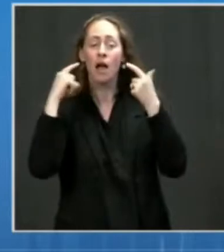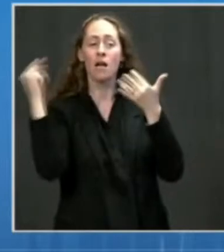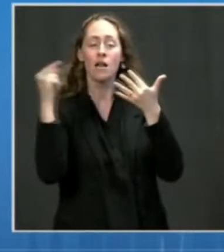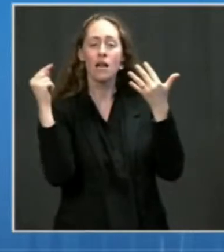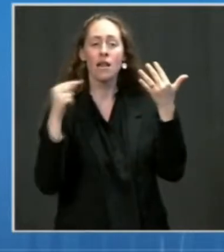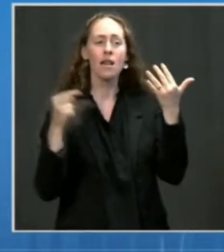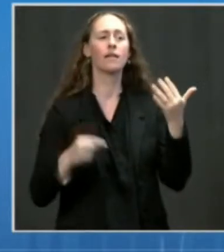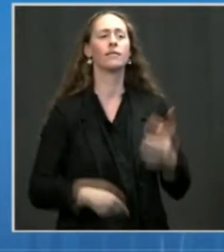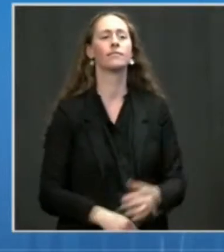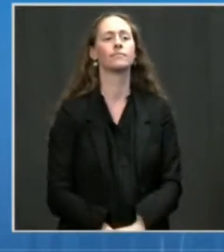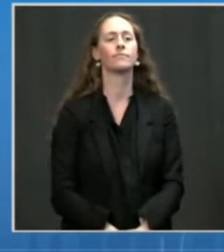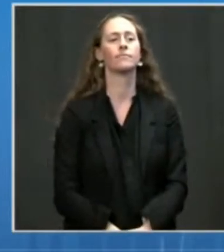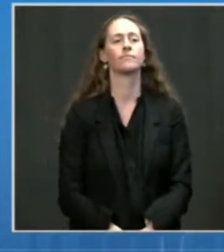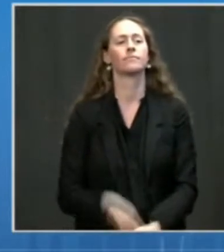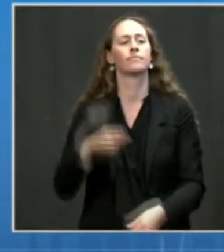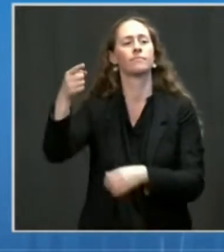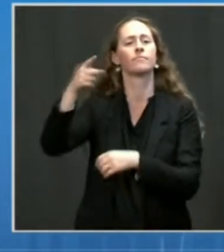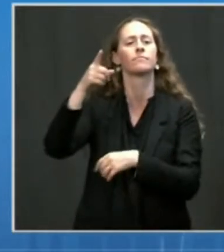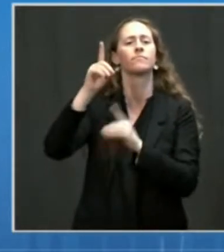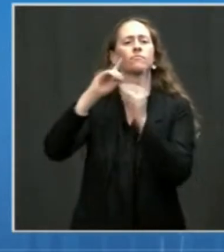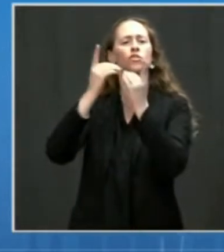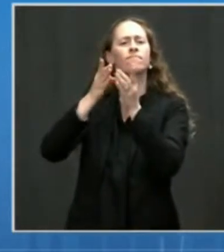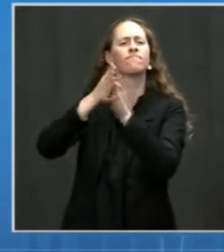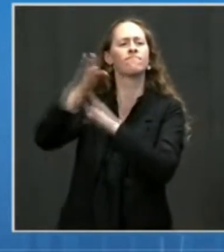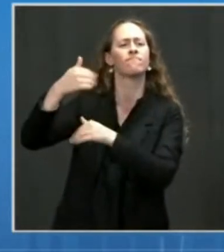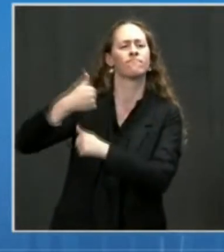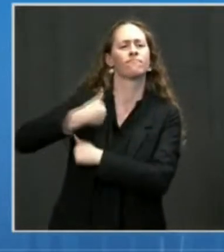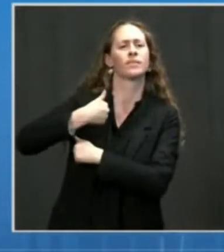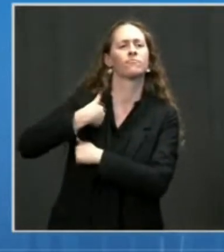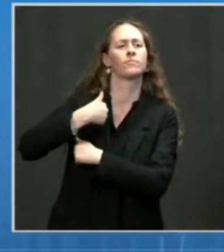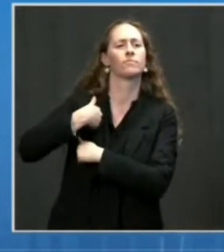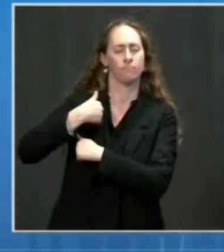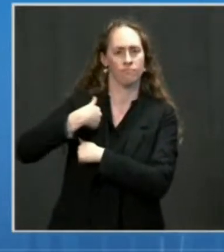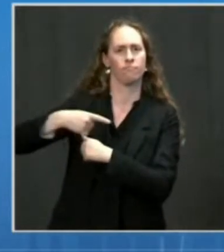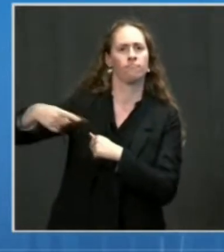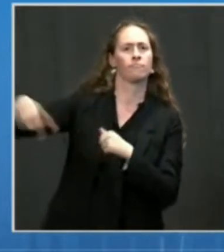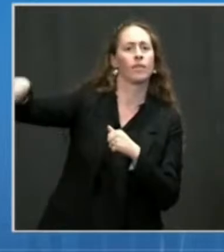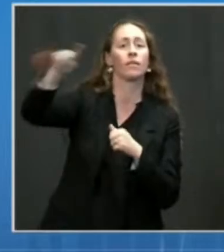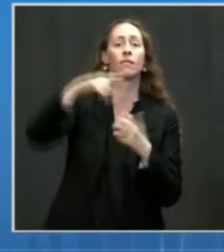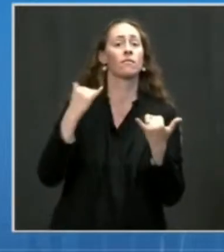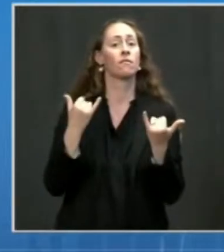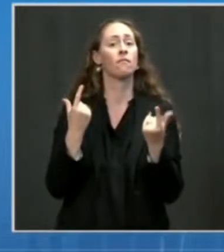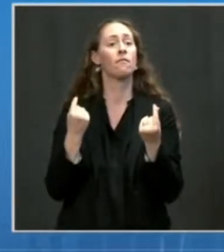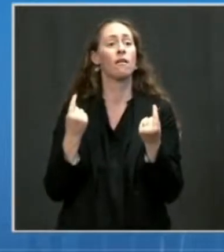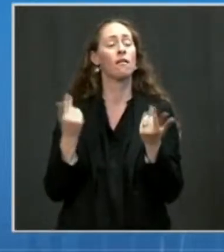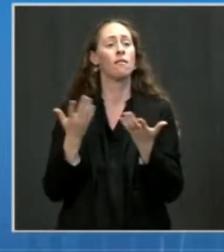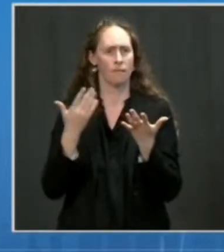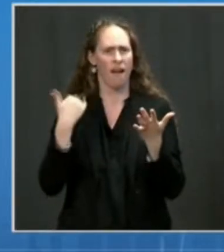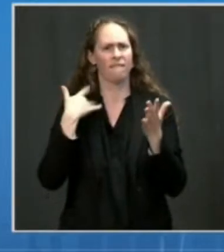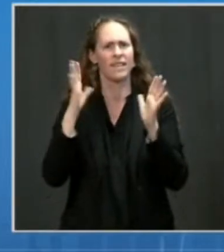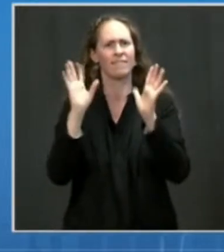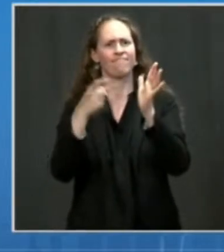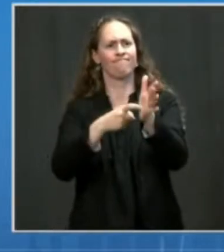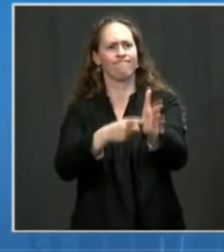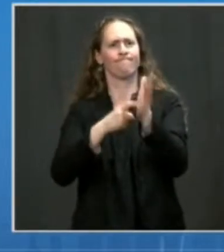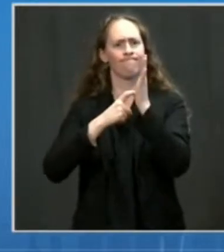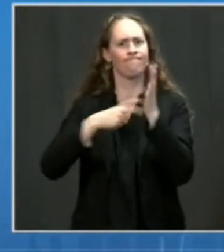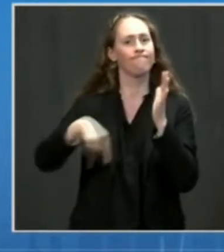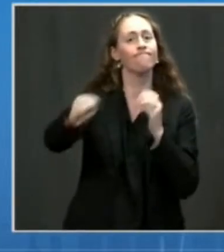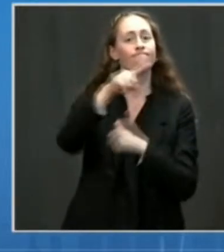YOU NEED TO FOLLOW AROUND TESTING, SOCIAL DISTANCING, AND MASKING. THE DEPARTMENT OF VETERAN